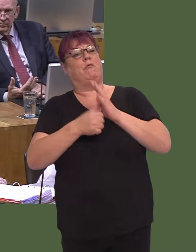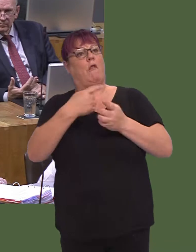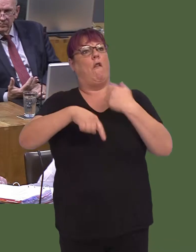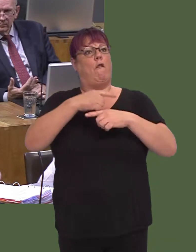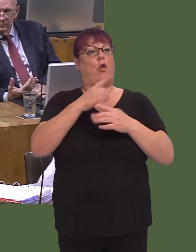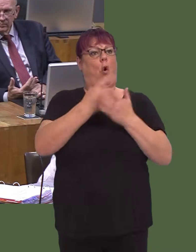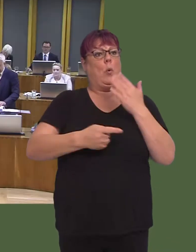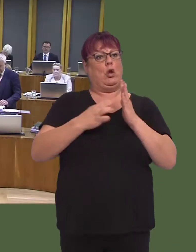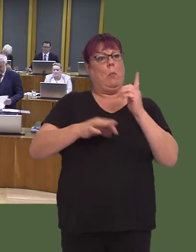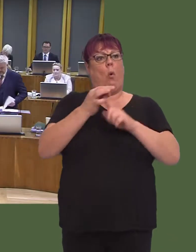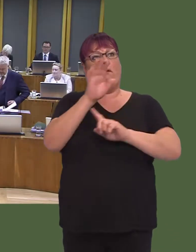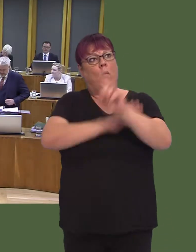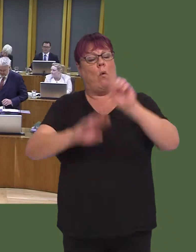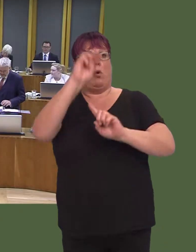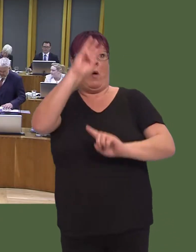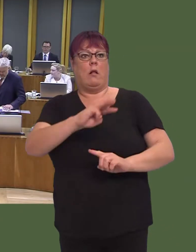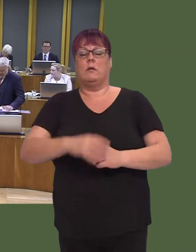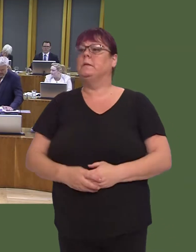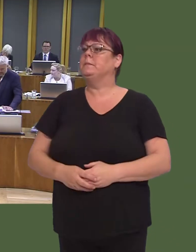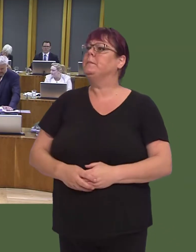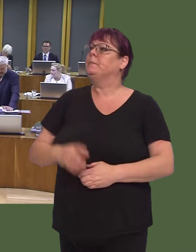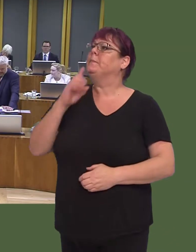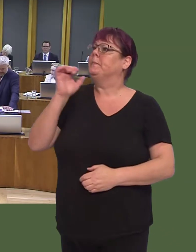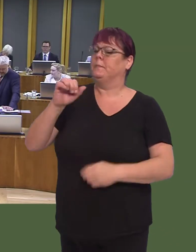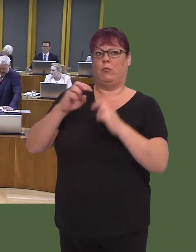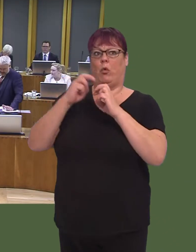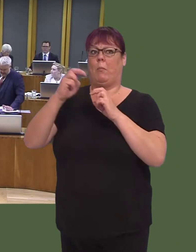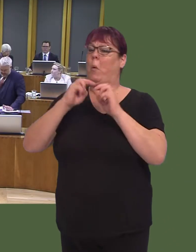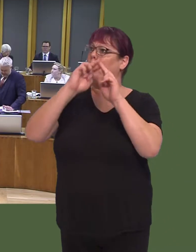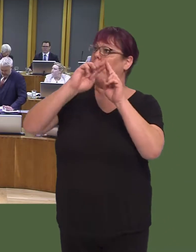John Griffiths AM: Yes, First Minister, the transporter bridge, having been built at the